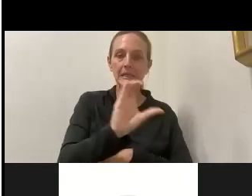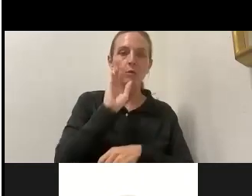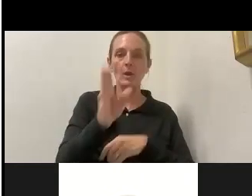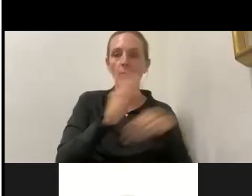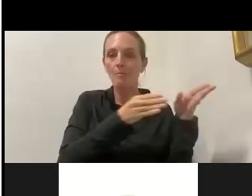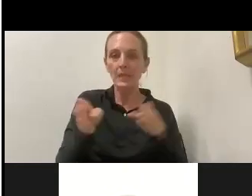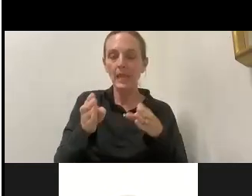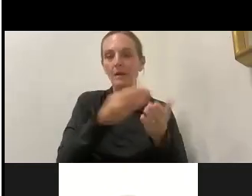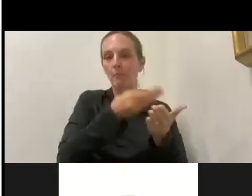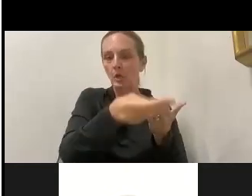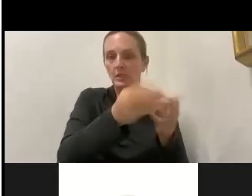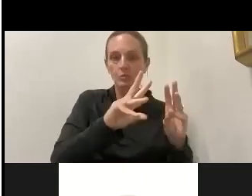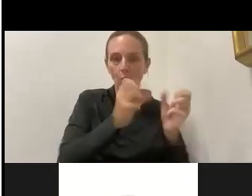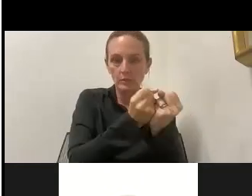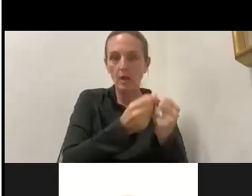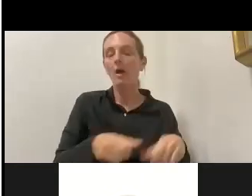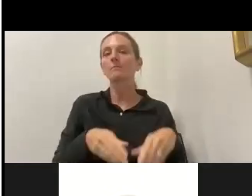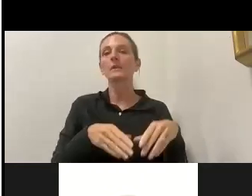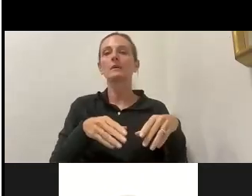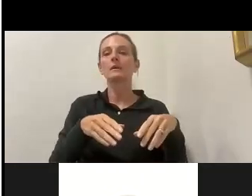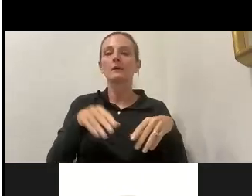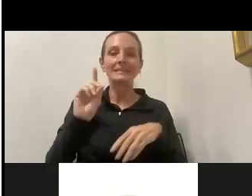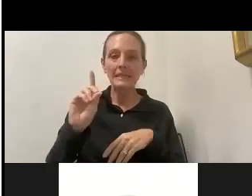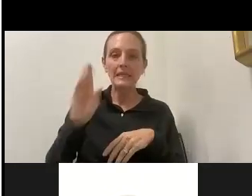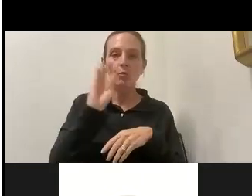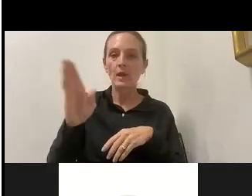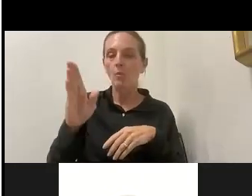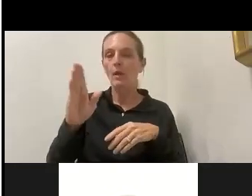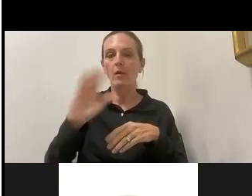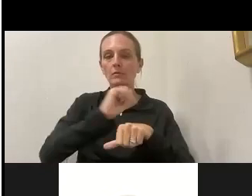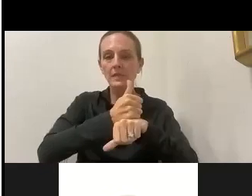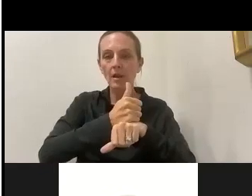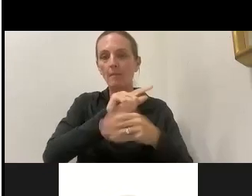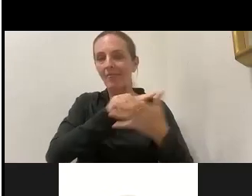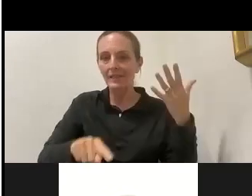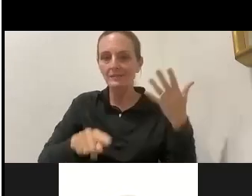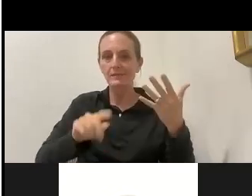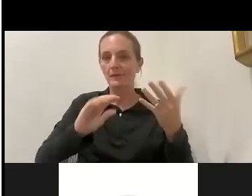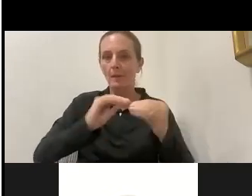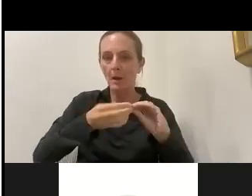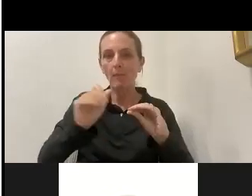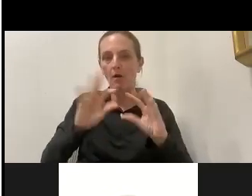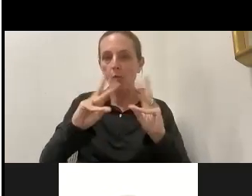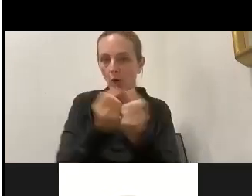d we are going to host these many workshops, etc. And then finally, what are the outcomes going to